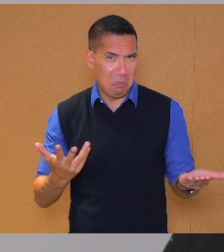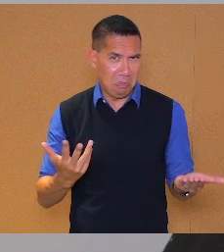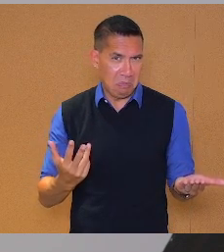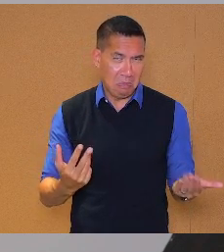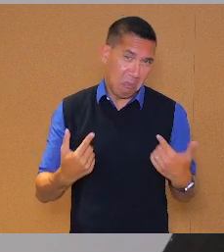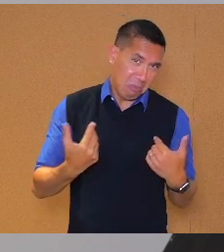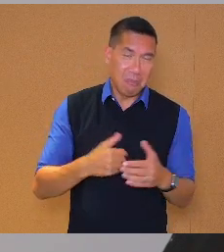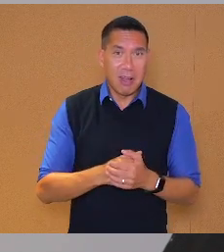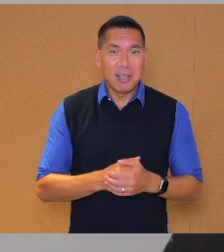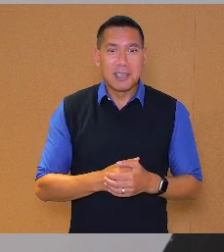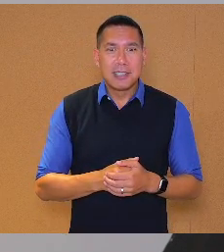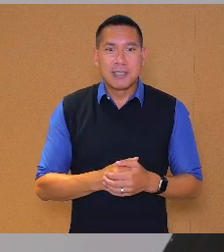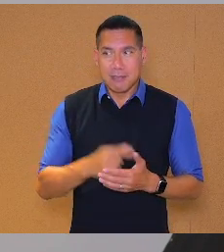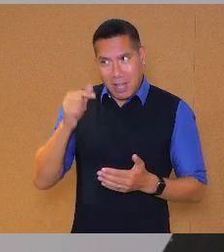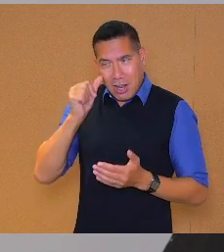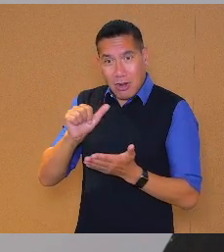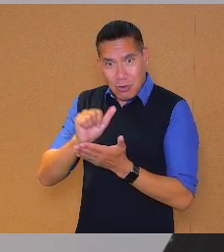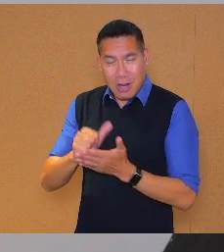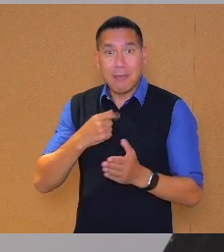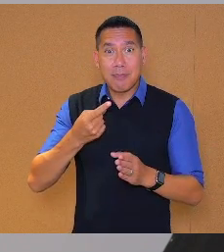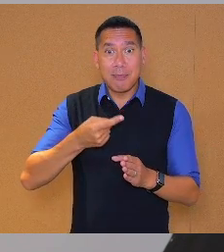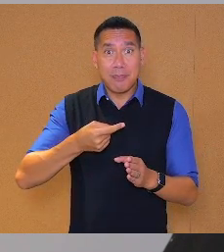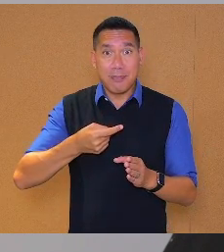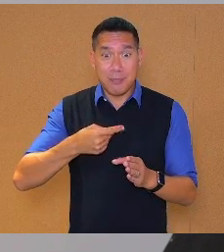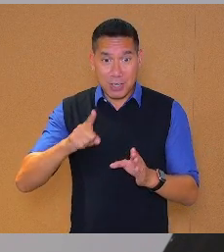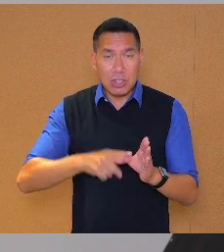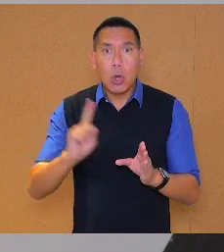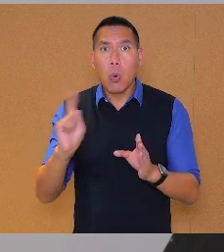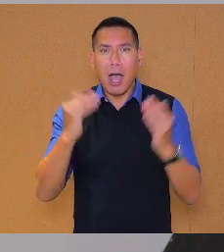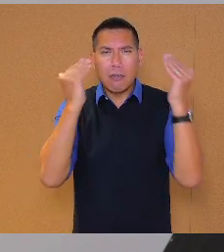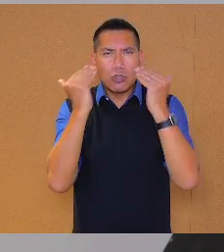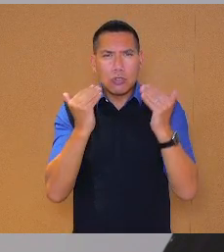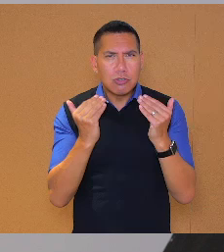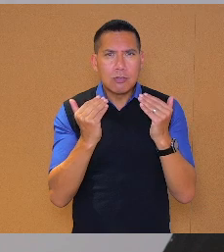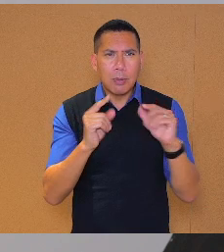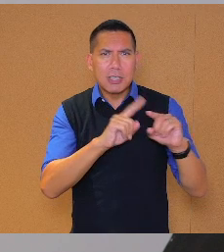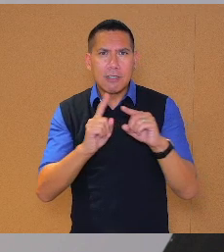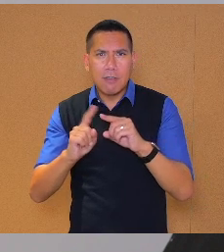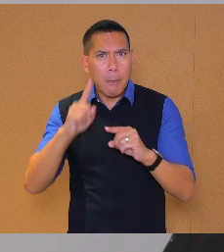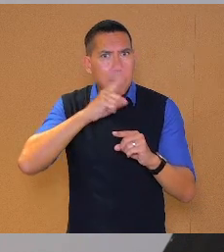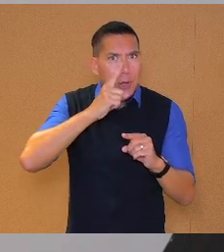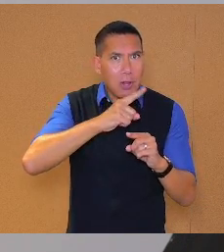I know, right. This year, the awards have each